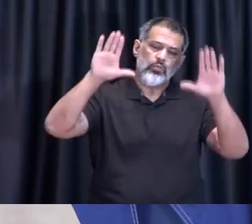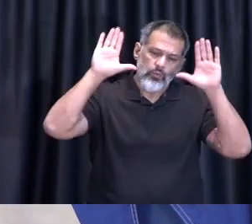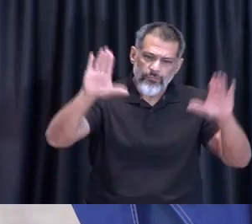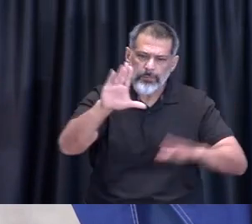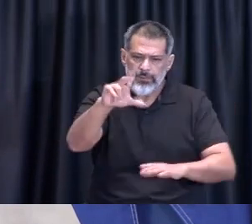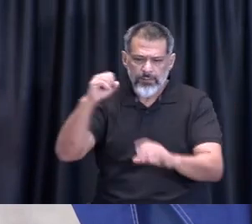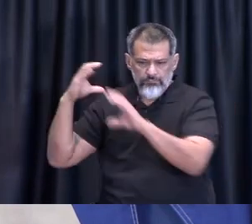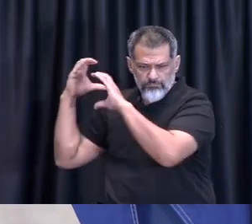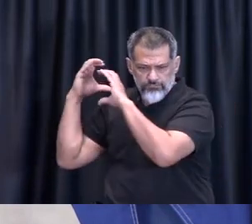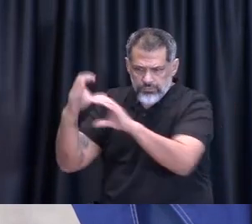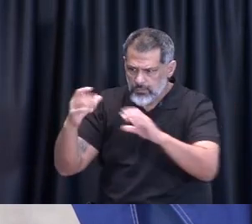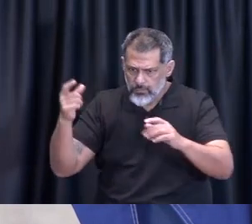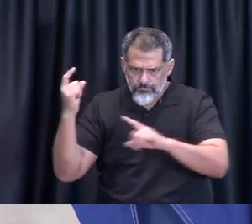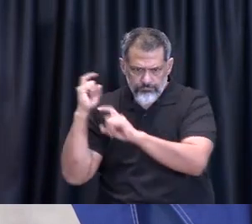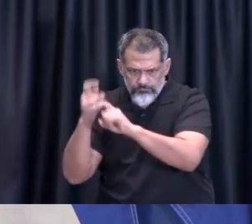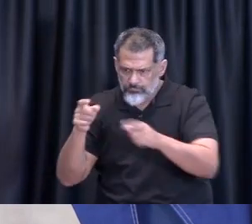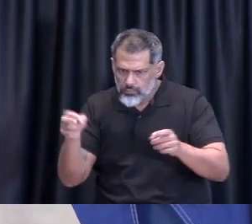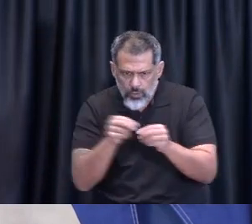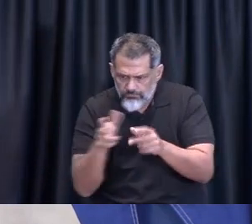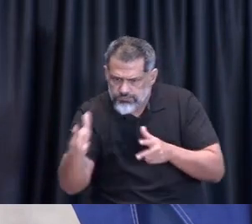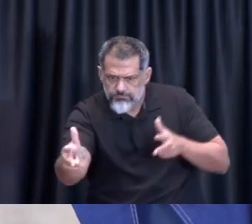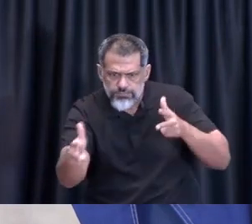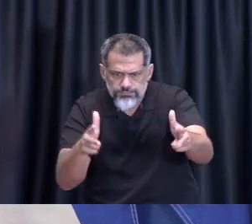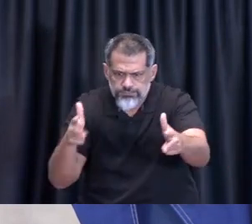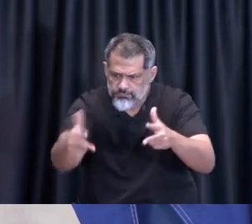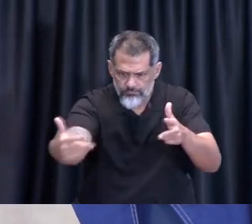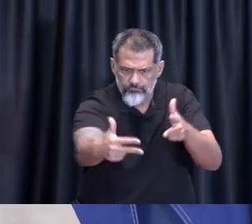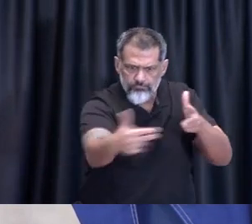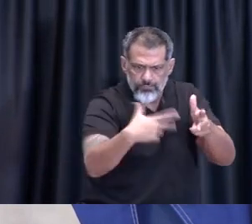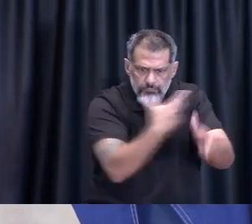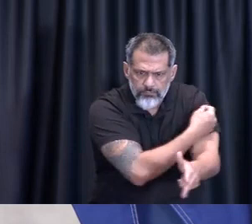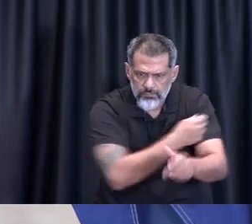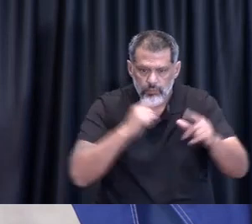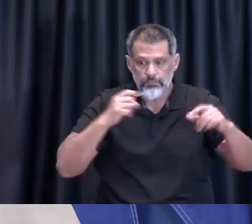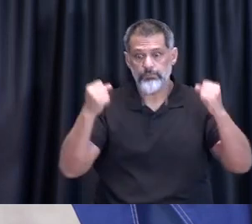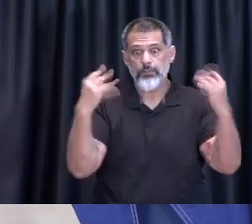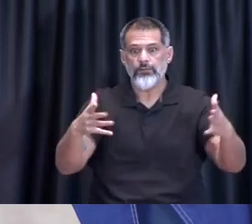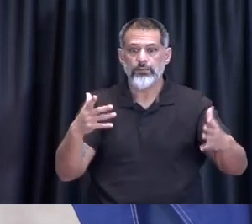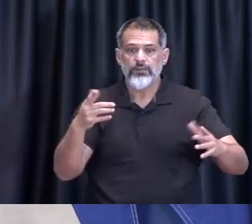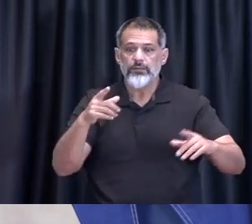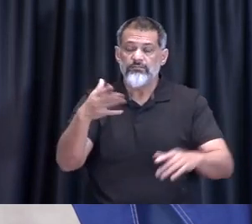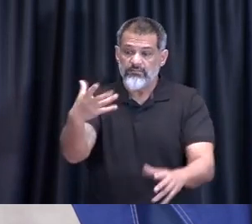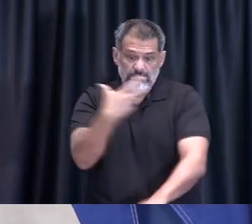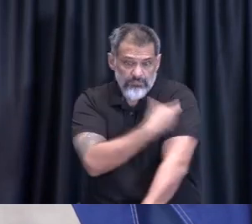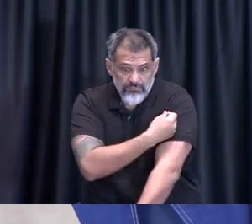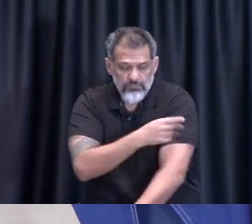get people hundreds of people to the vaccine clinic. Our work to help everyone, everywhere